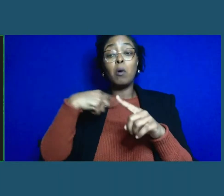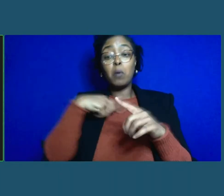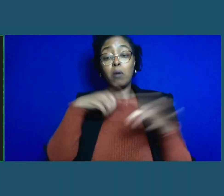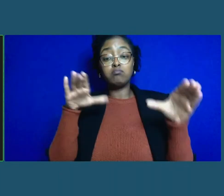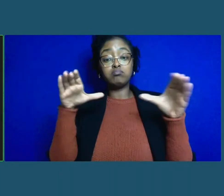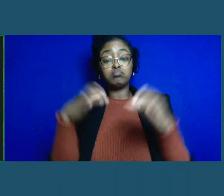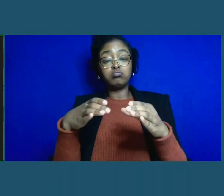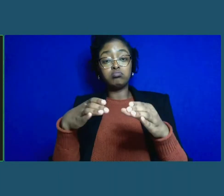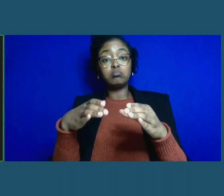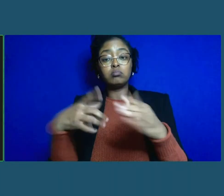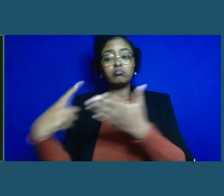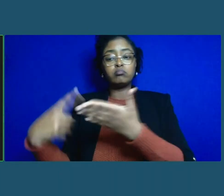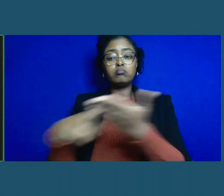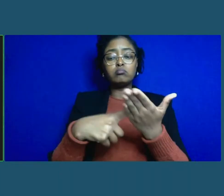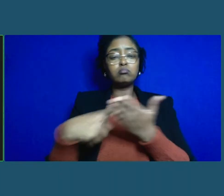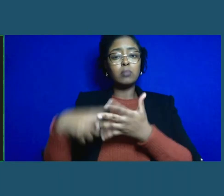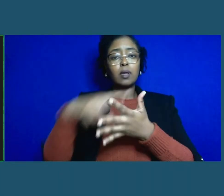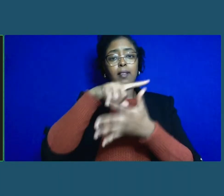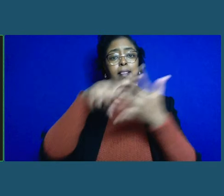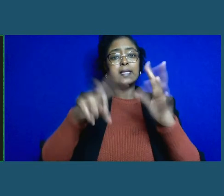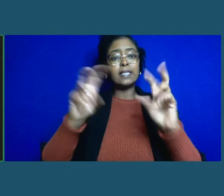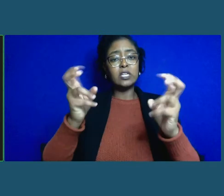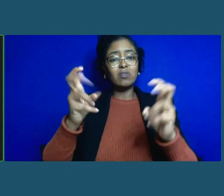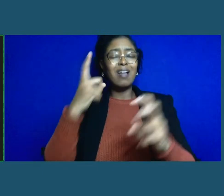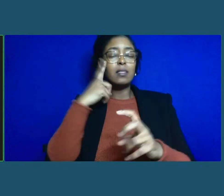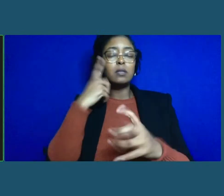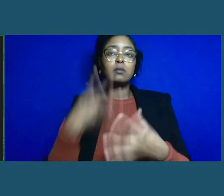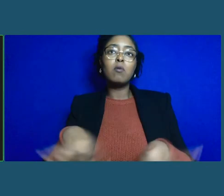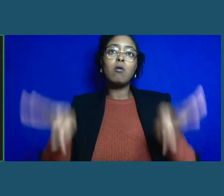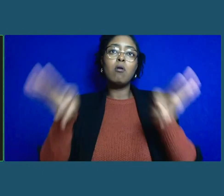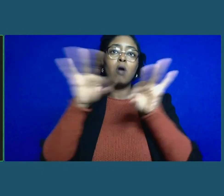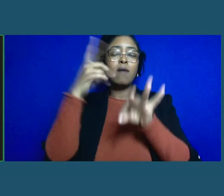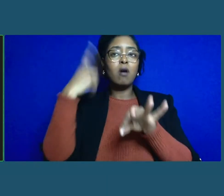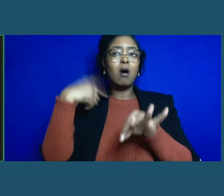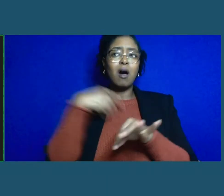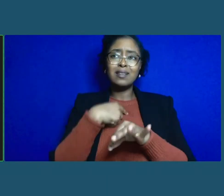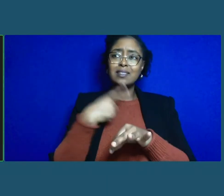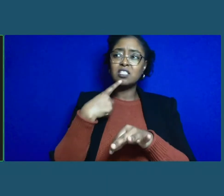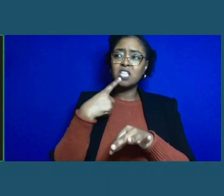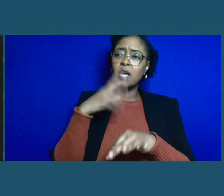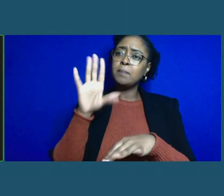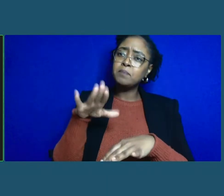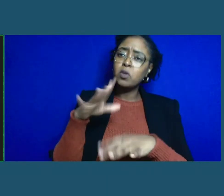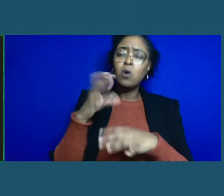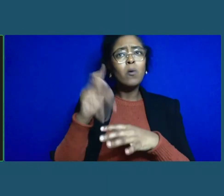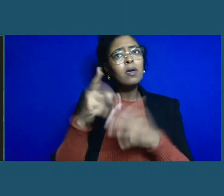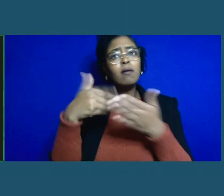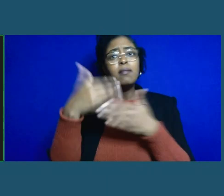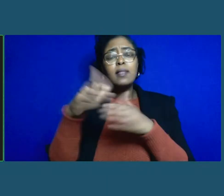oriented. Um and so you know, as we come together And talk about